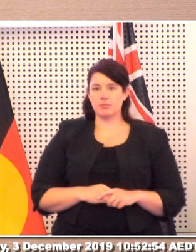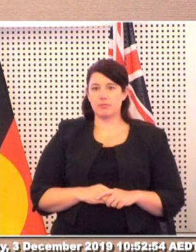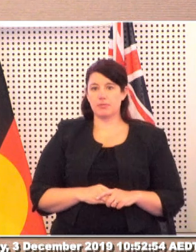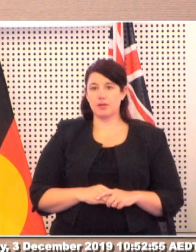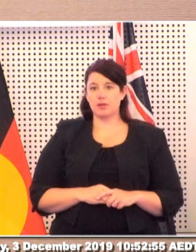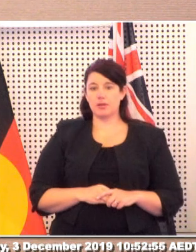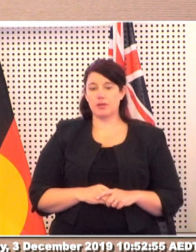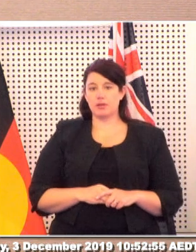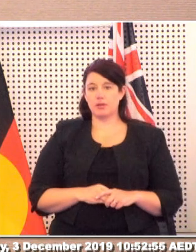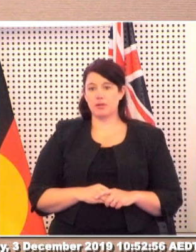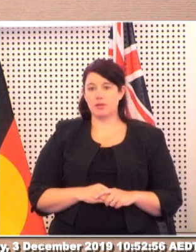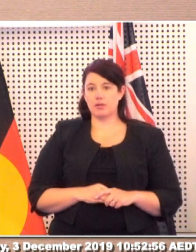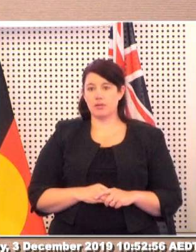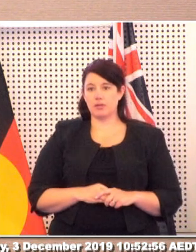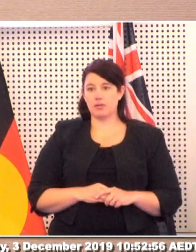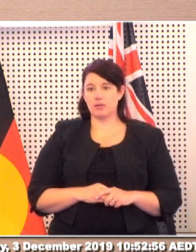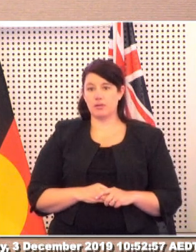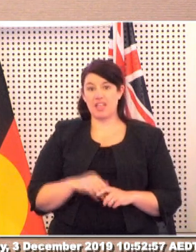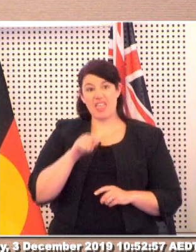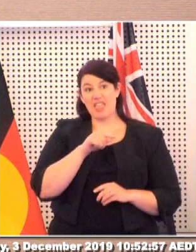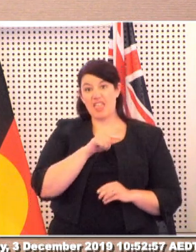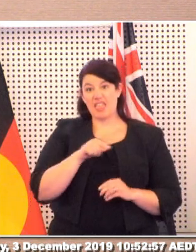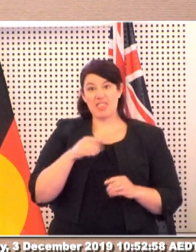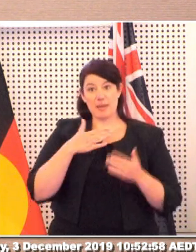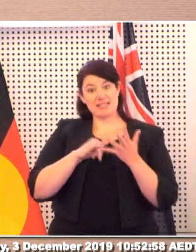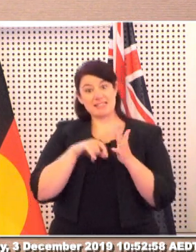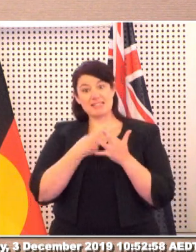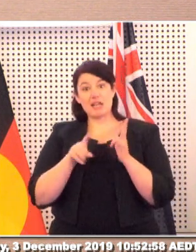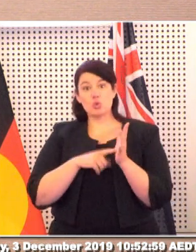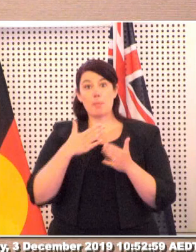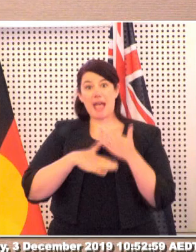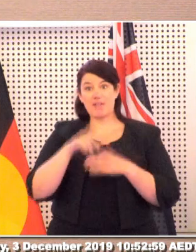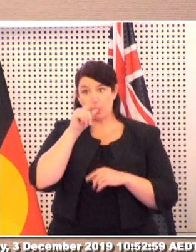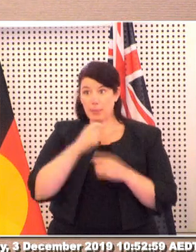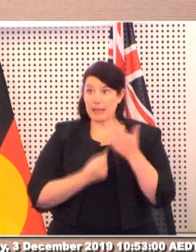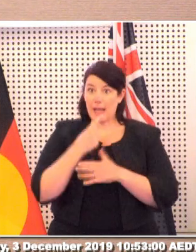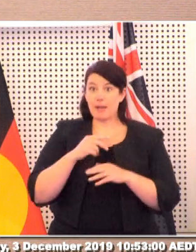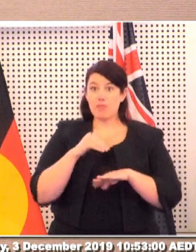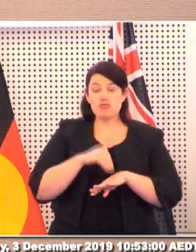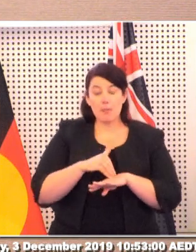me, not necessarily problematic sexual behaviour but whether or not people want to have –